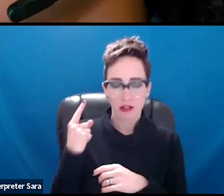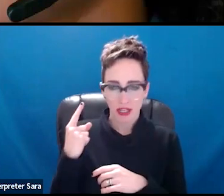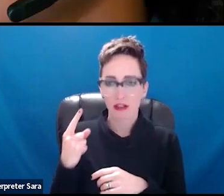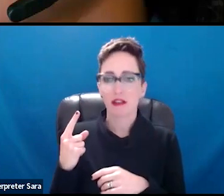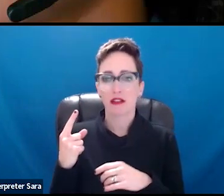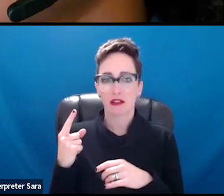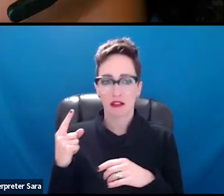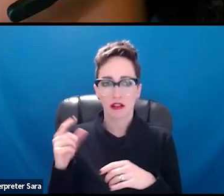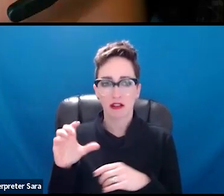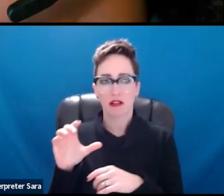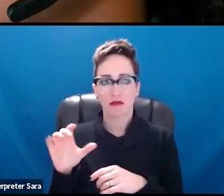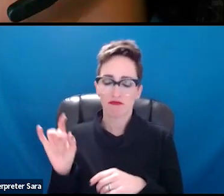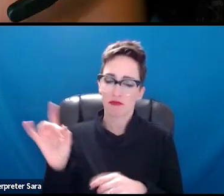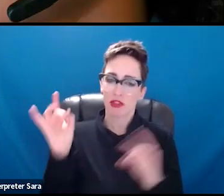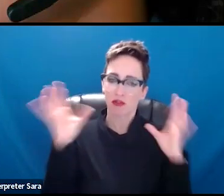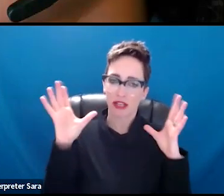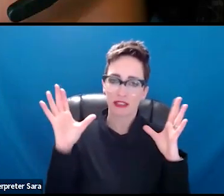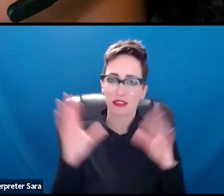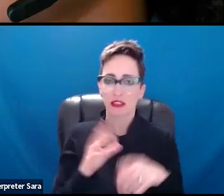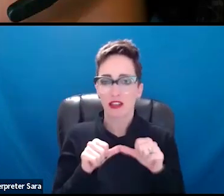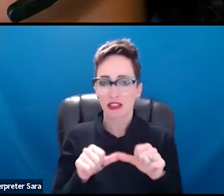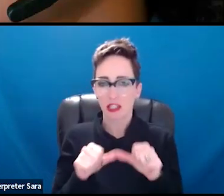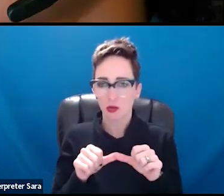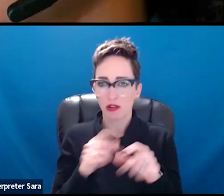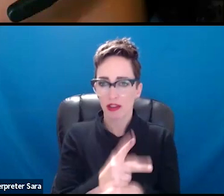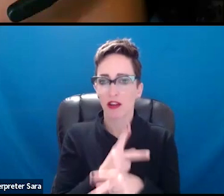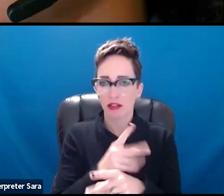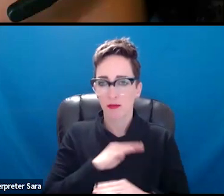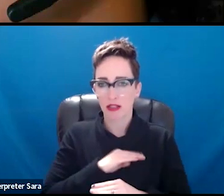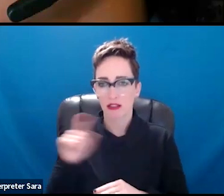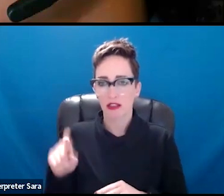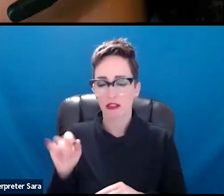or continuum of care that meets the needs of any person experiencing